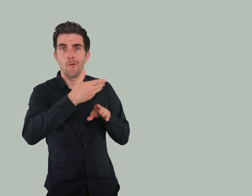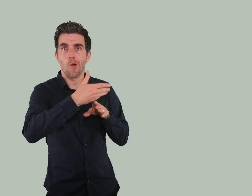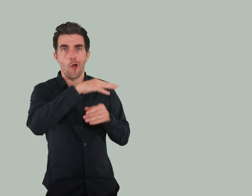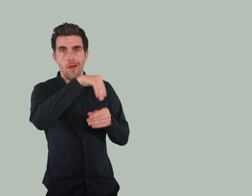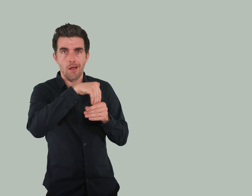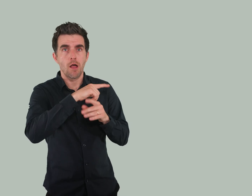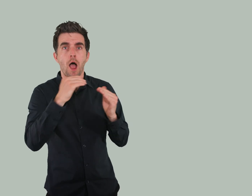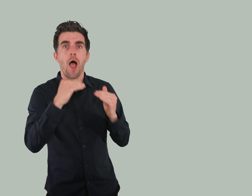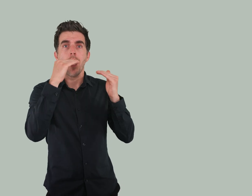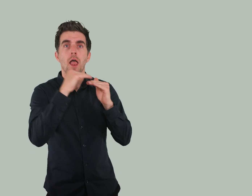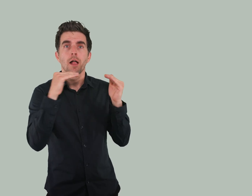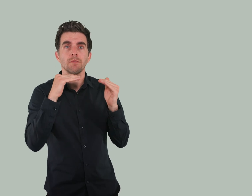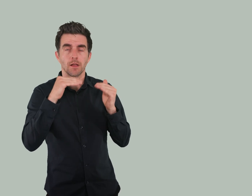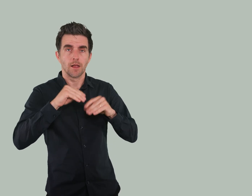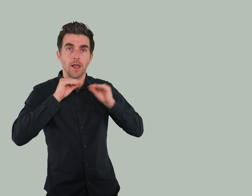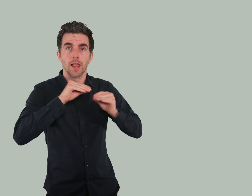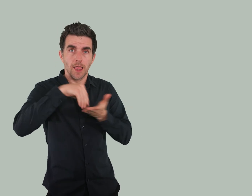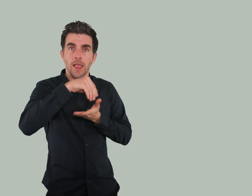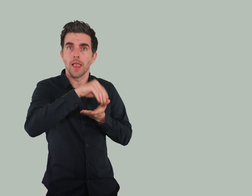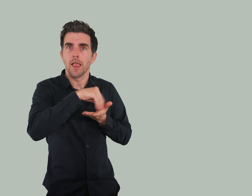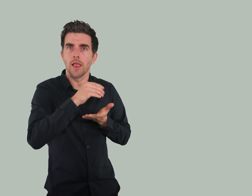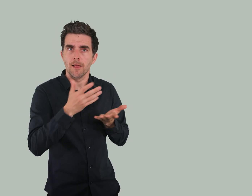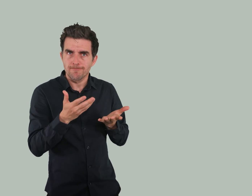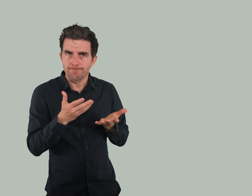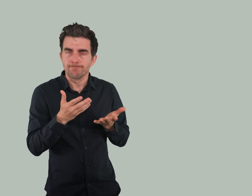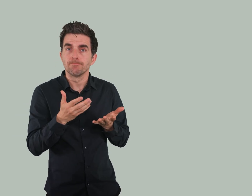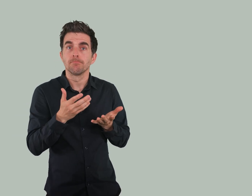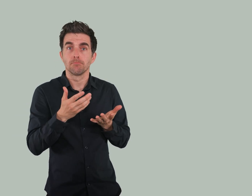and higher-level qualifications.